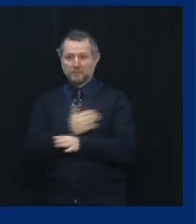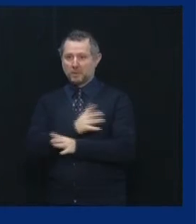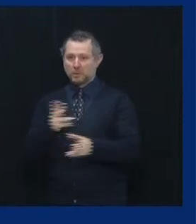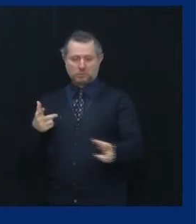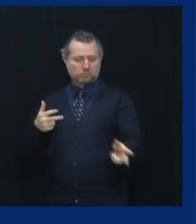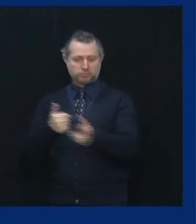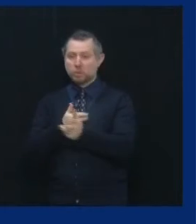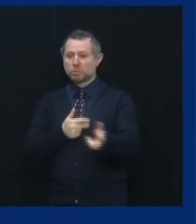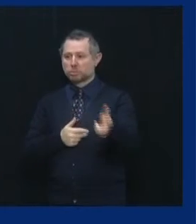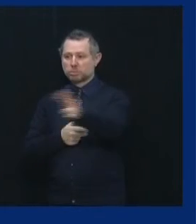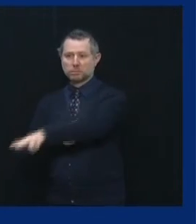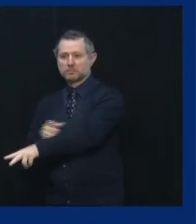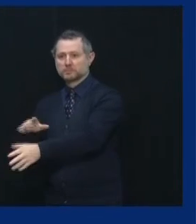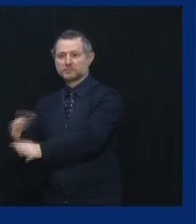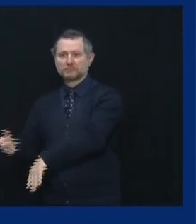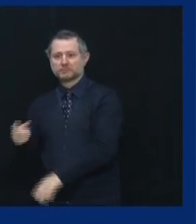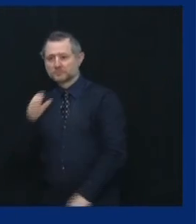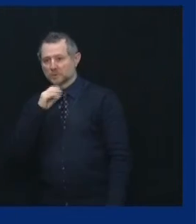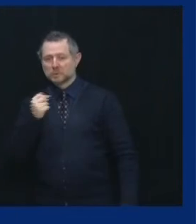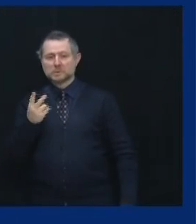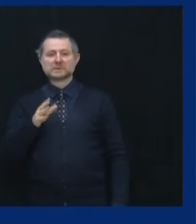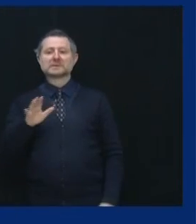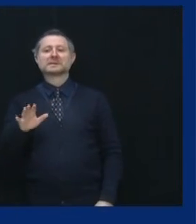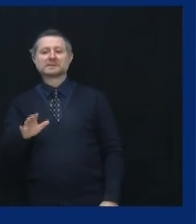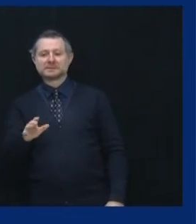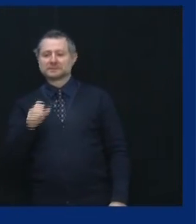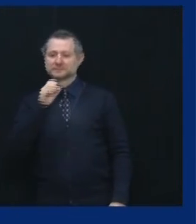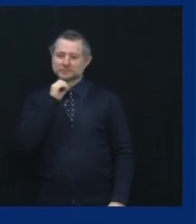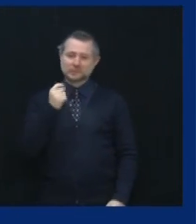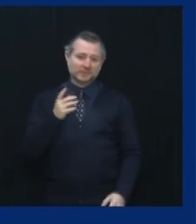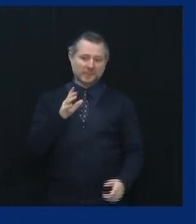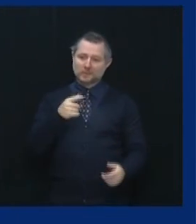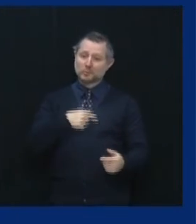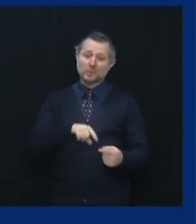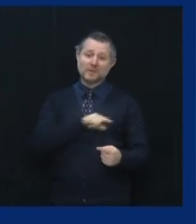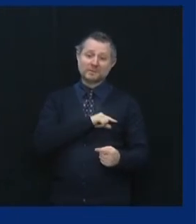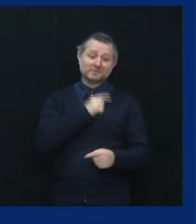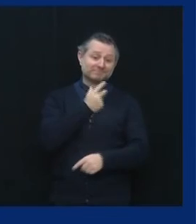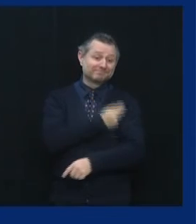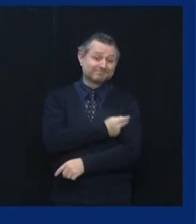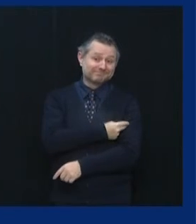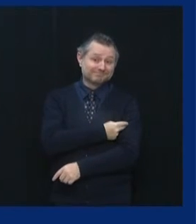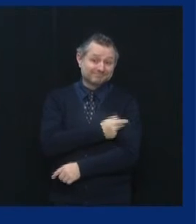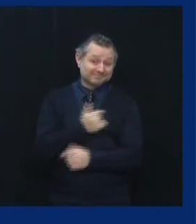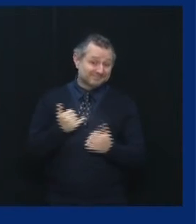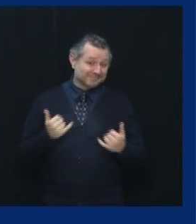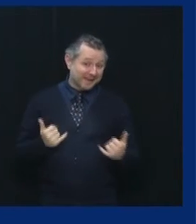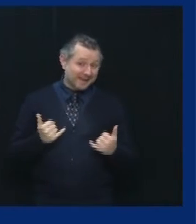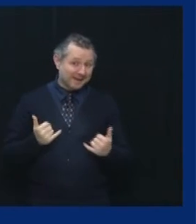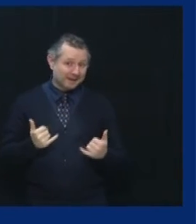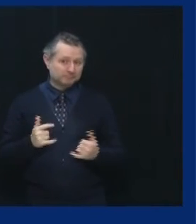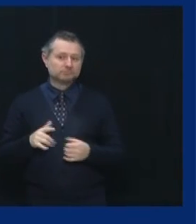THE DRIVER BEFORE RAMMING THE VEHICLE OFF THE ROAD. DO YOU HAVE ANY COMMENT ON THAT